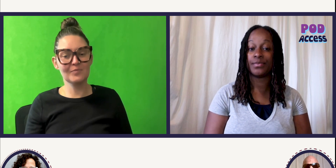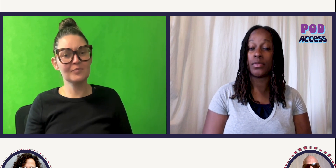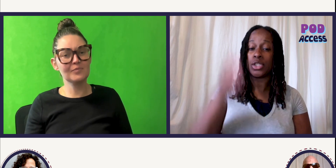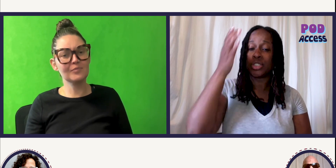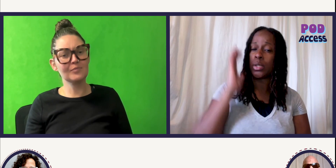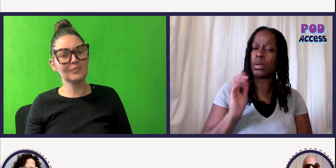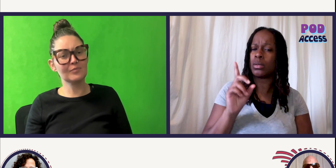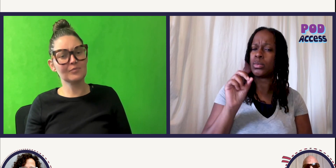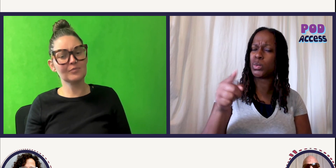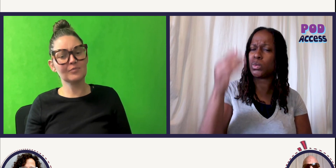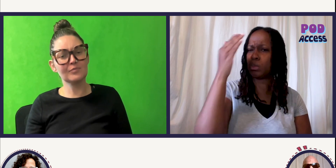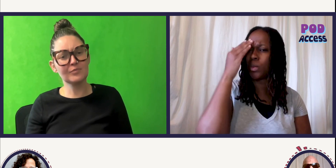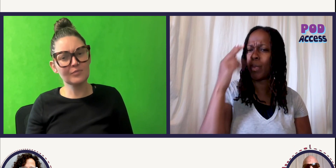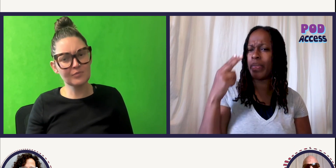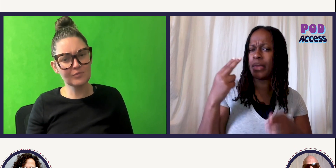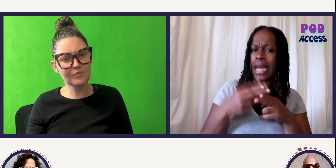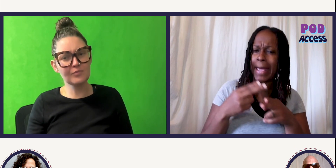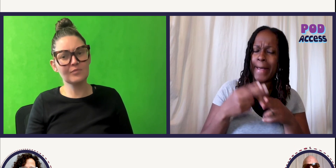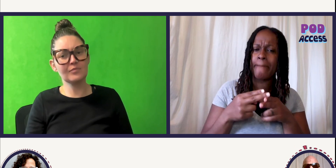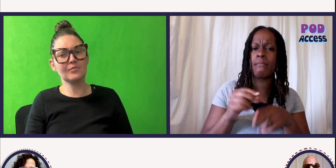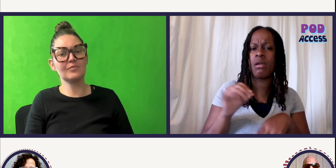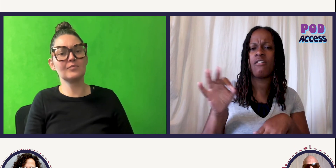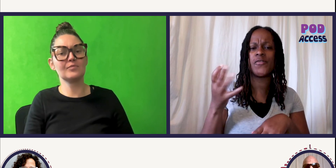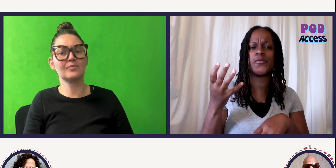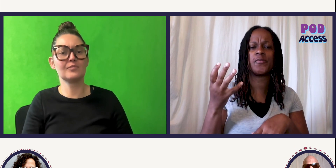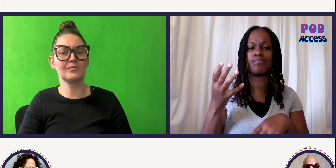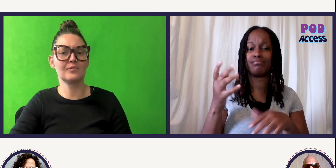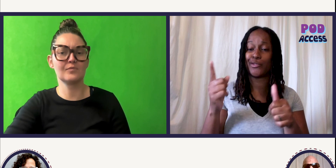Cheryl, do you know the name of the first d/Deaf or disabled podcast?